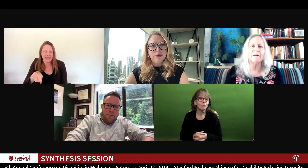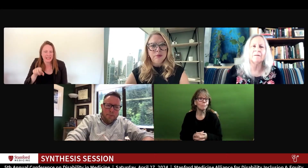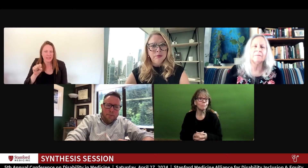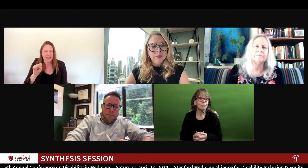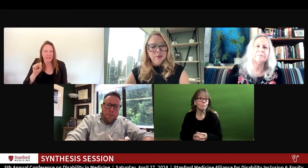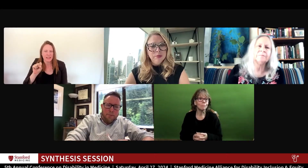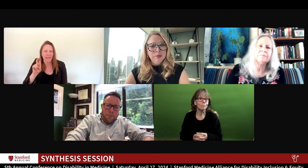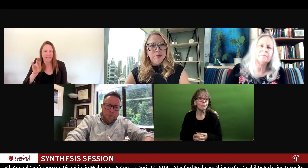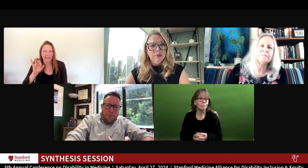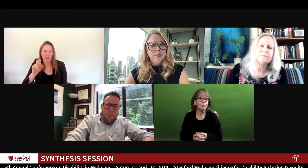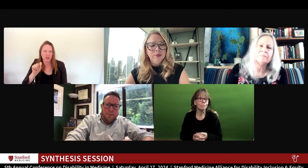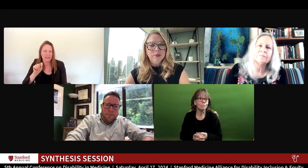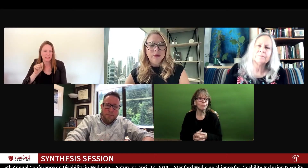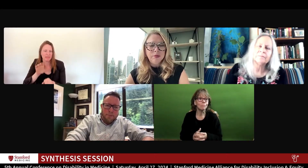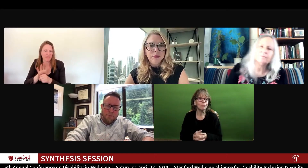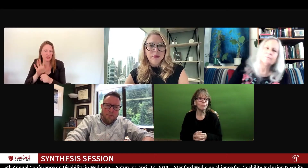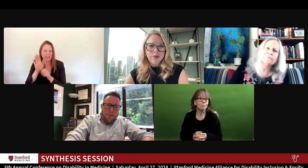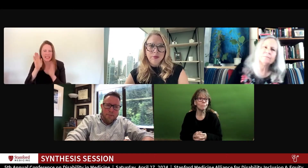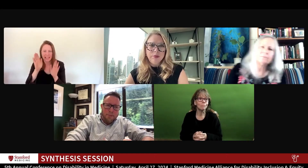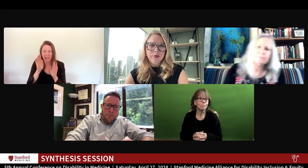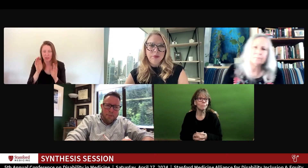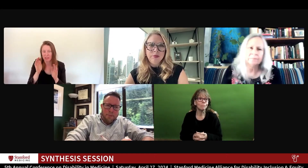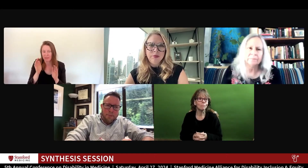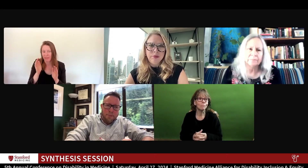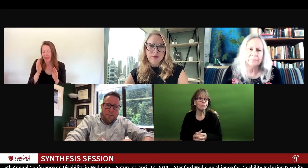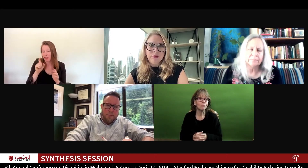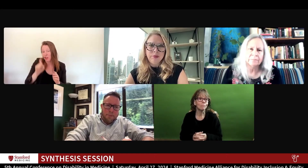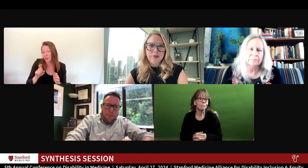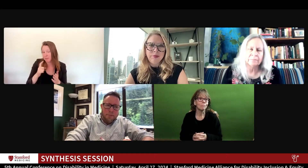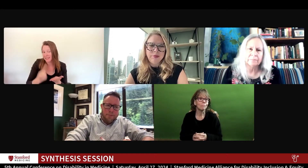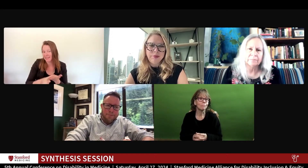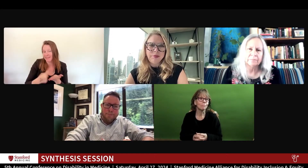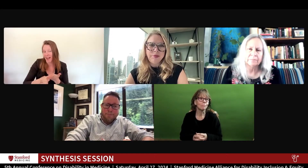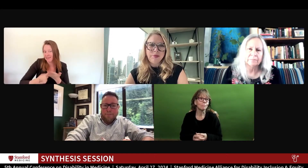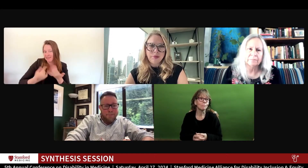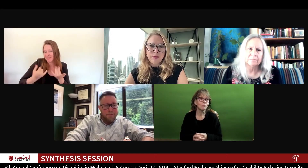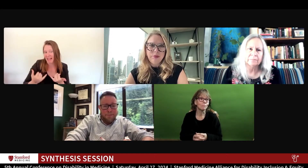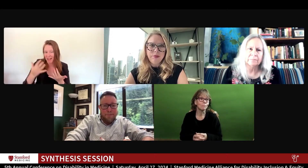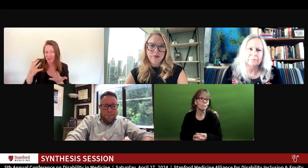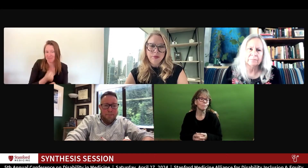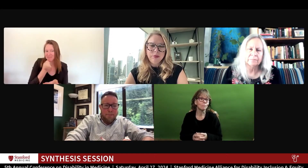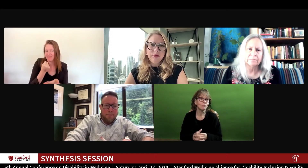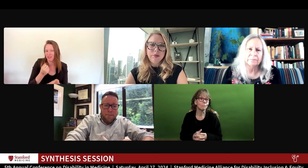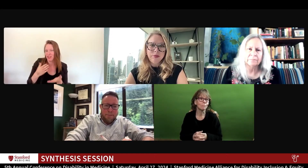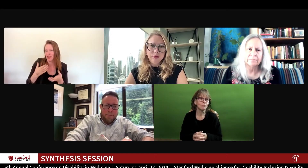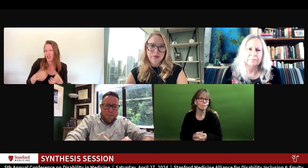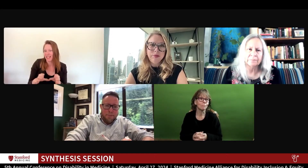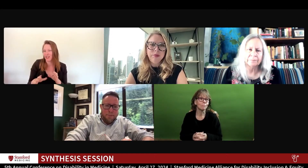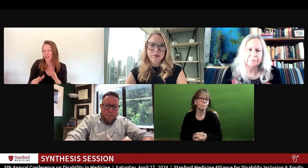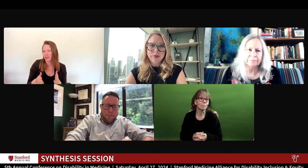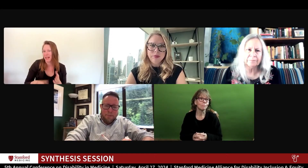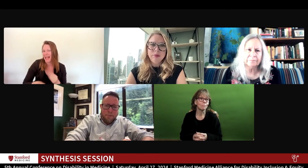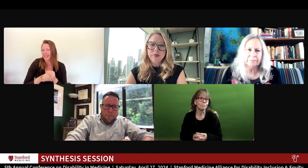be anything that was not sufficiently attended to today that we might wanna discuss now and